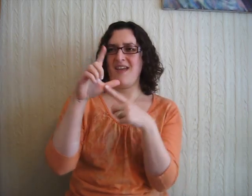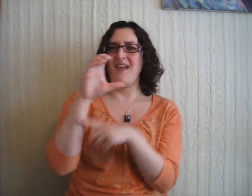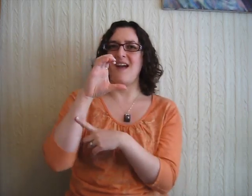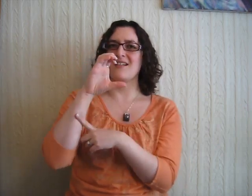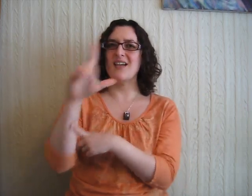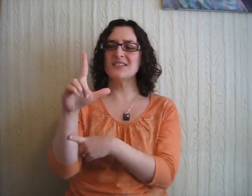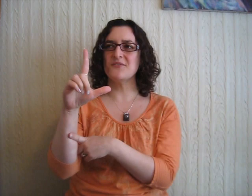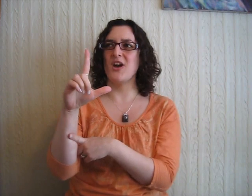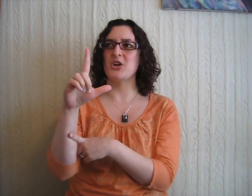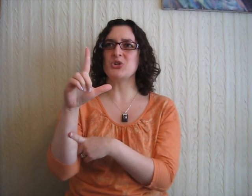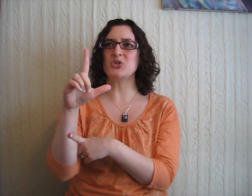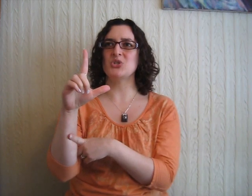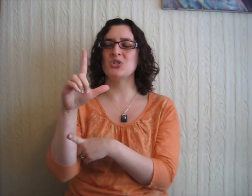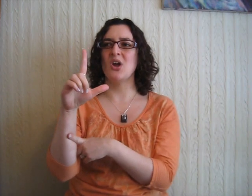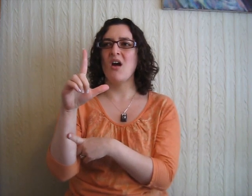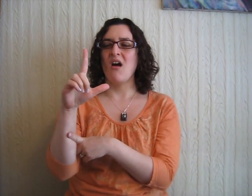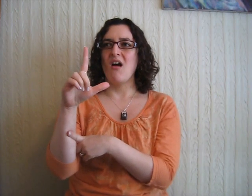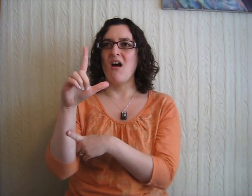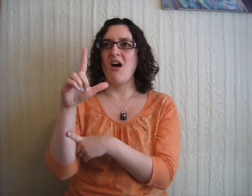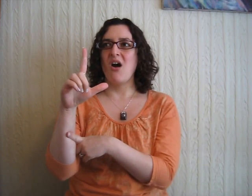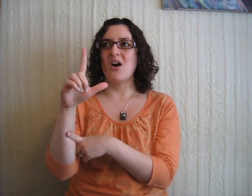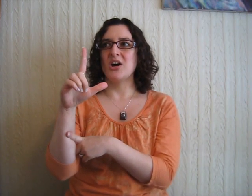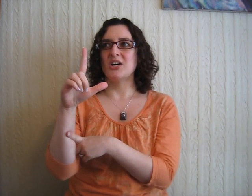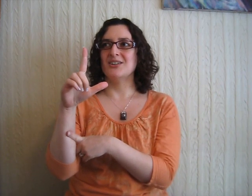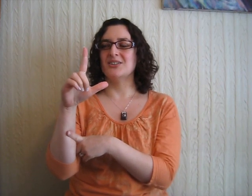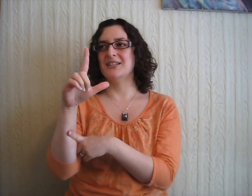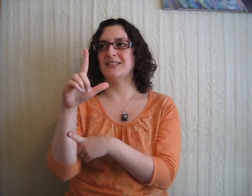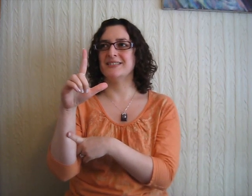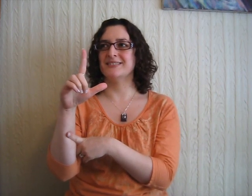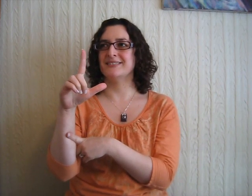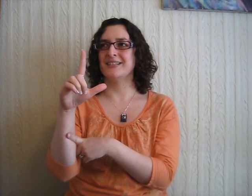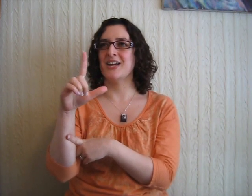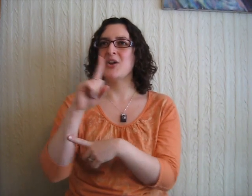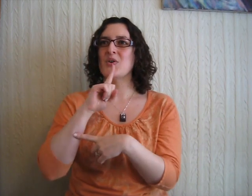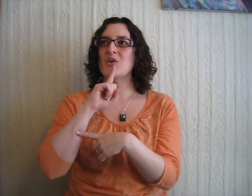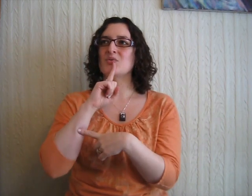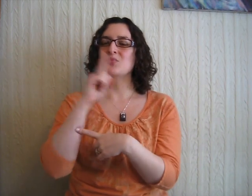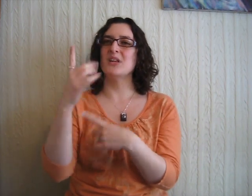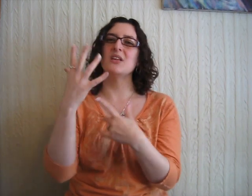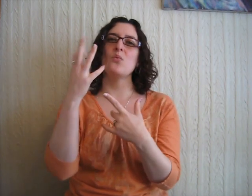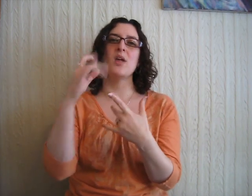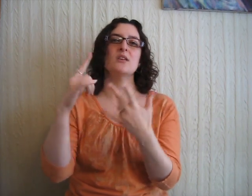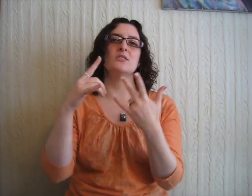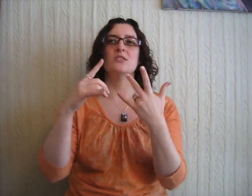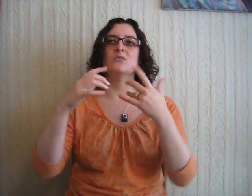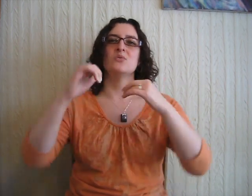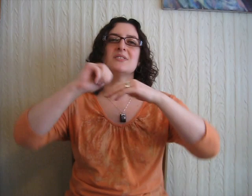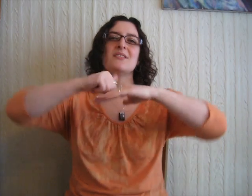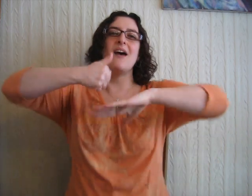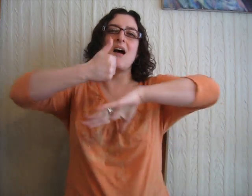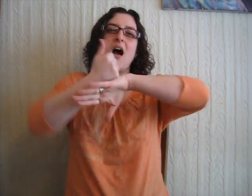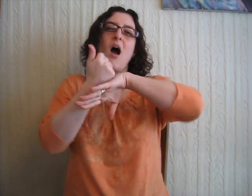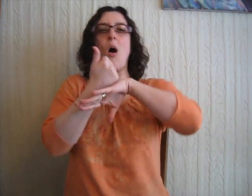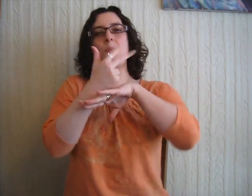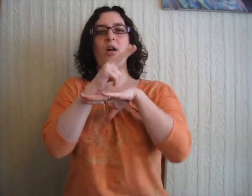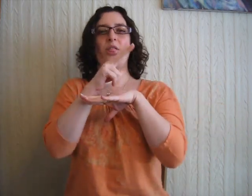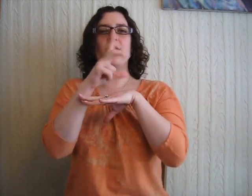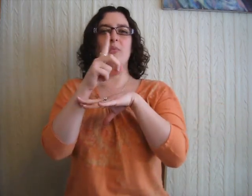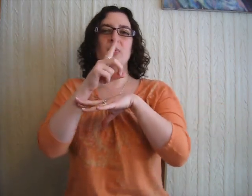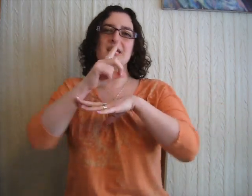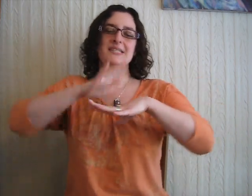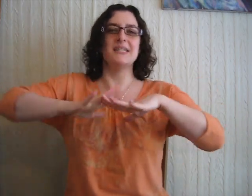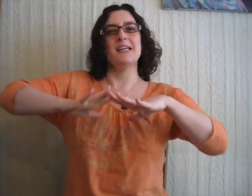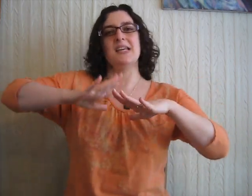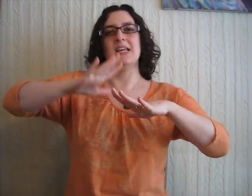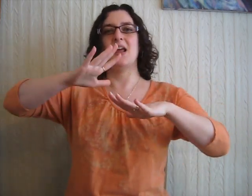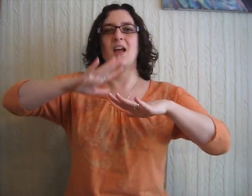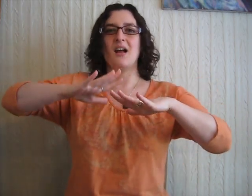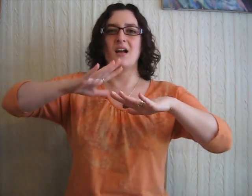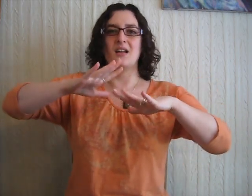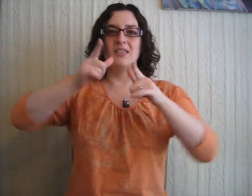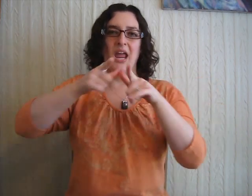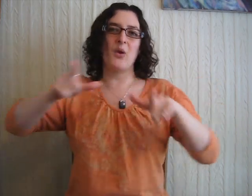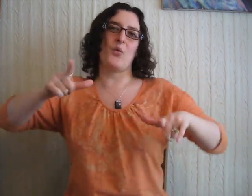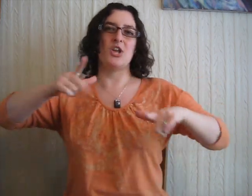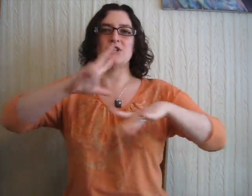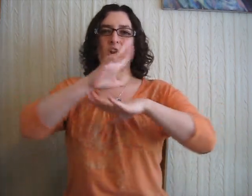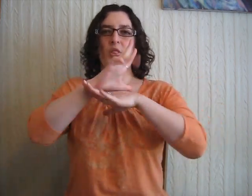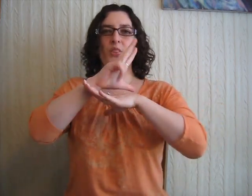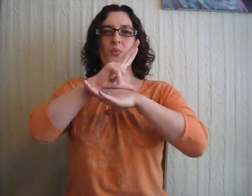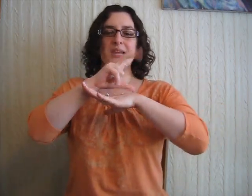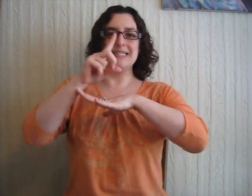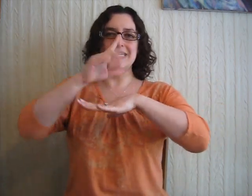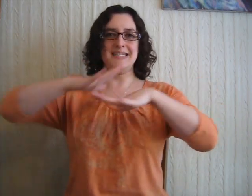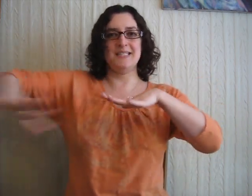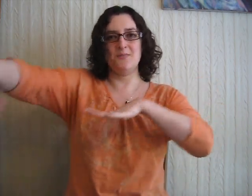And classifiers are really ways to set up a 3D language in a 3D space